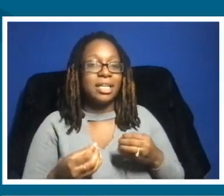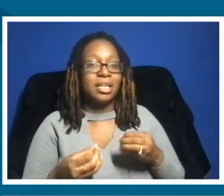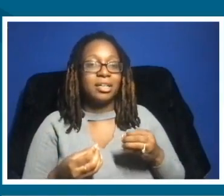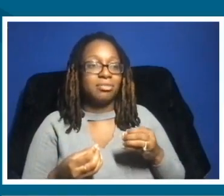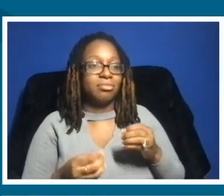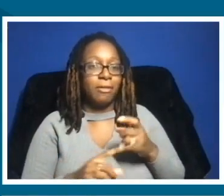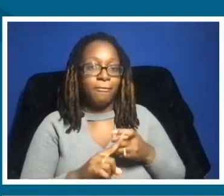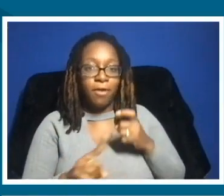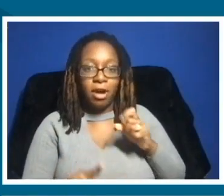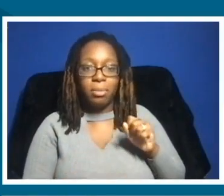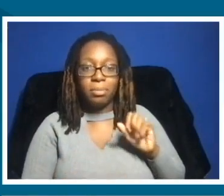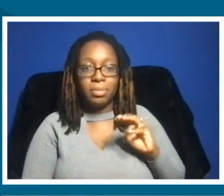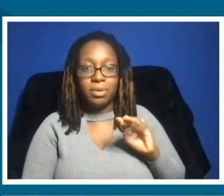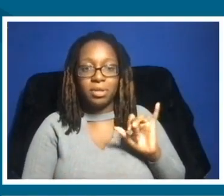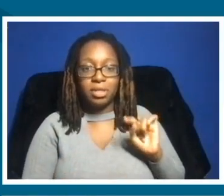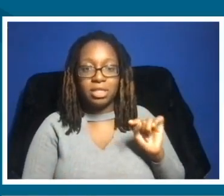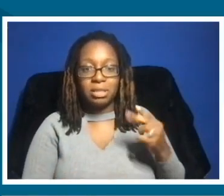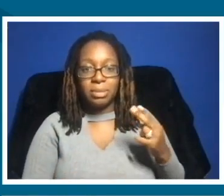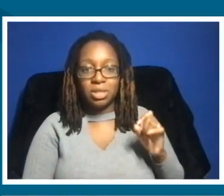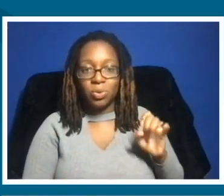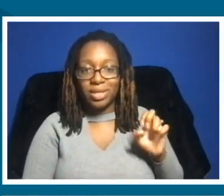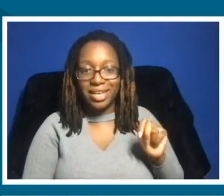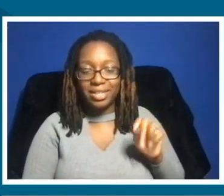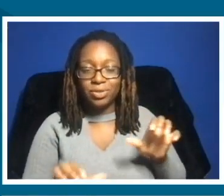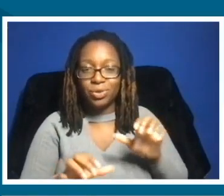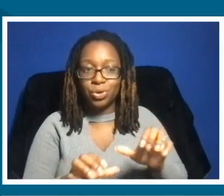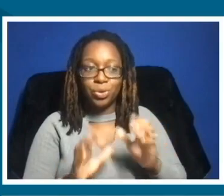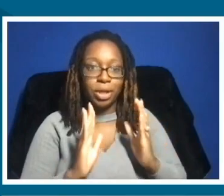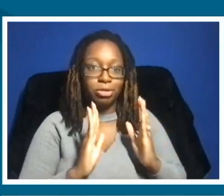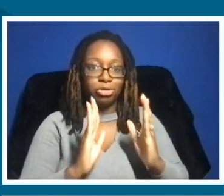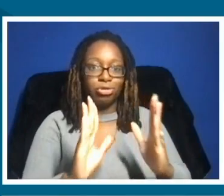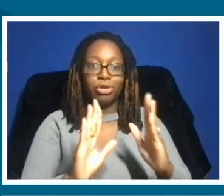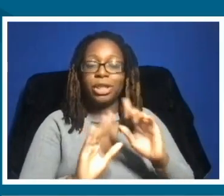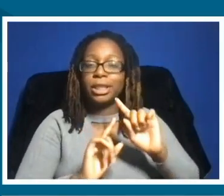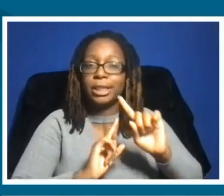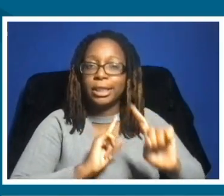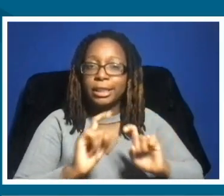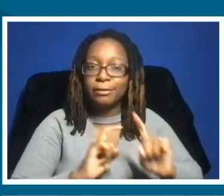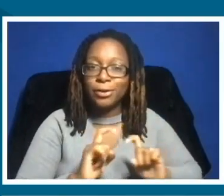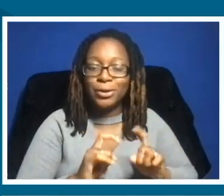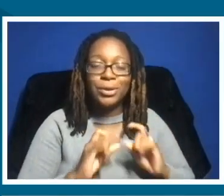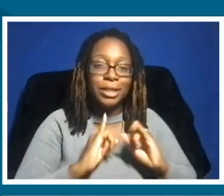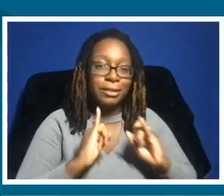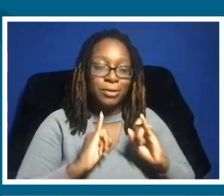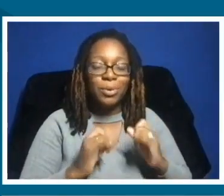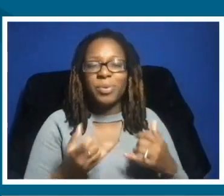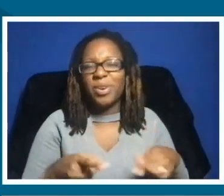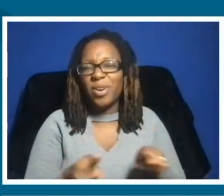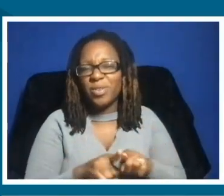do street interviews and they also interviewed all the community partners